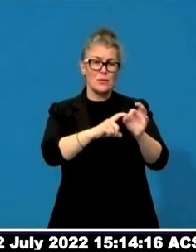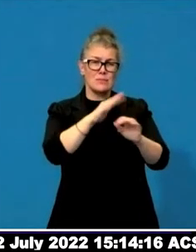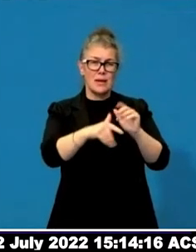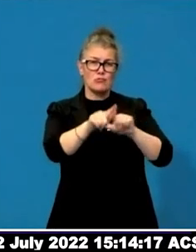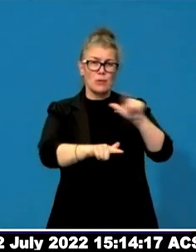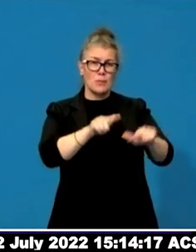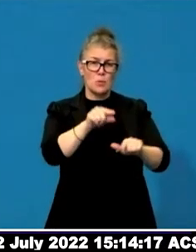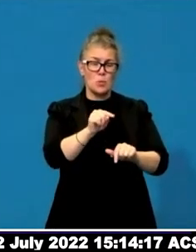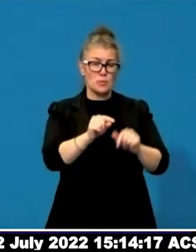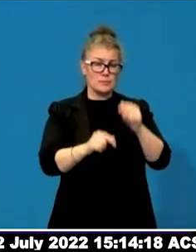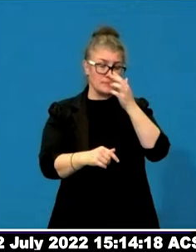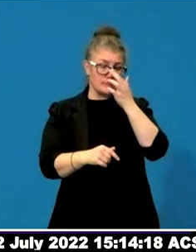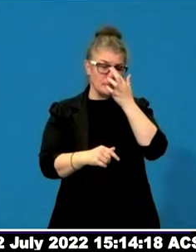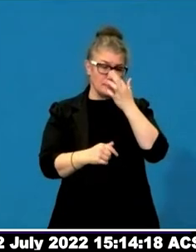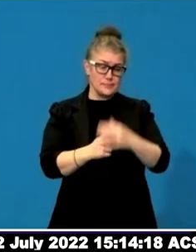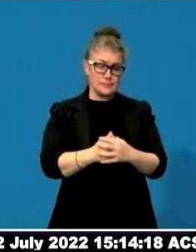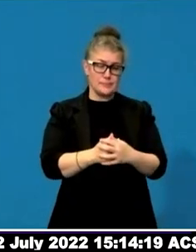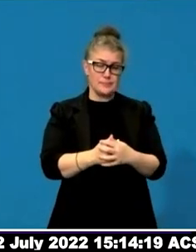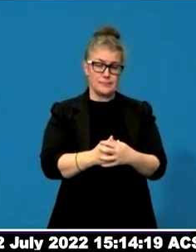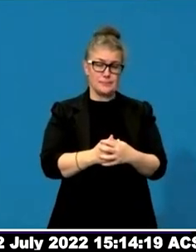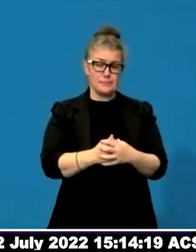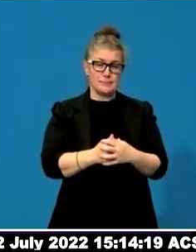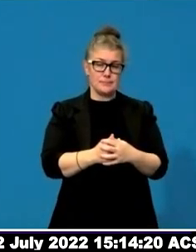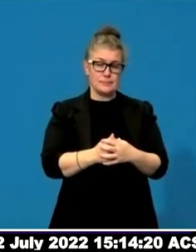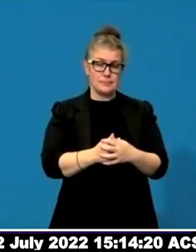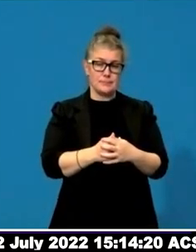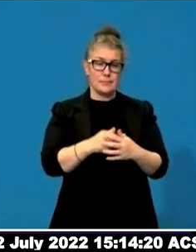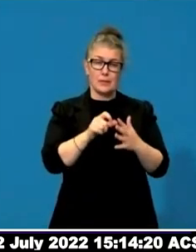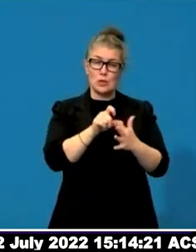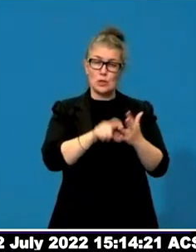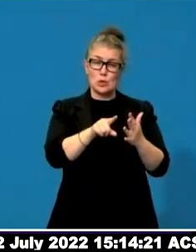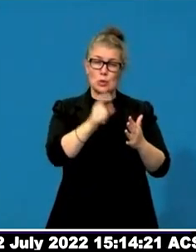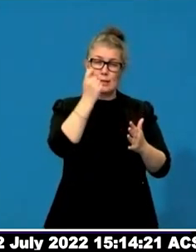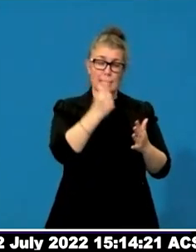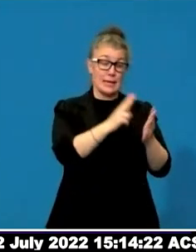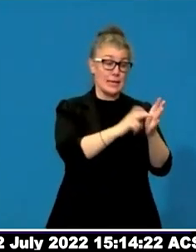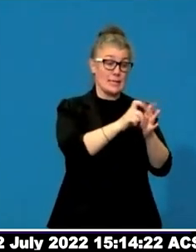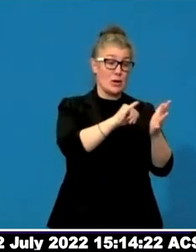is it your understanding NDIS will not fund a carer to go with a client? They don't.